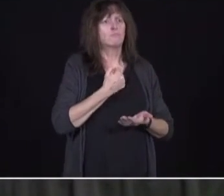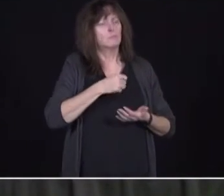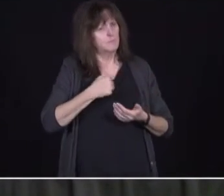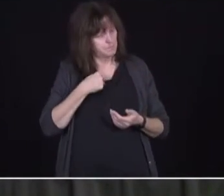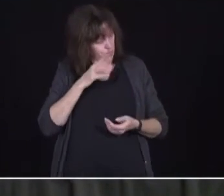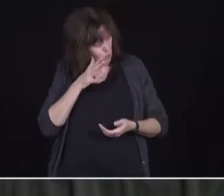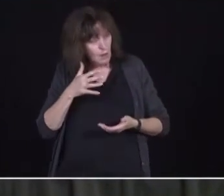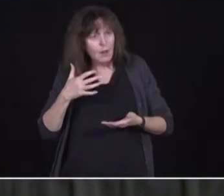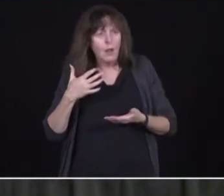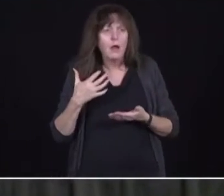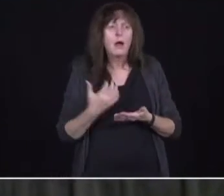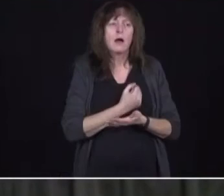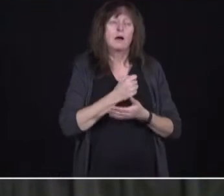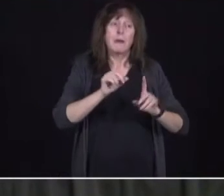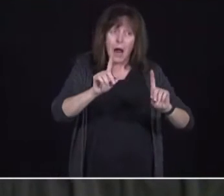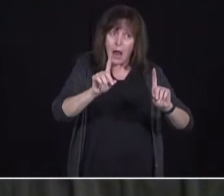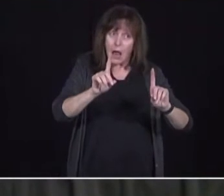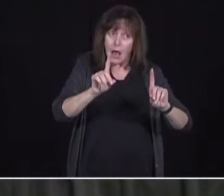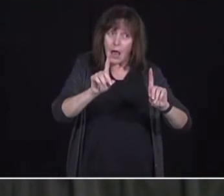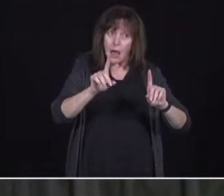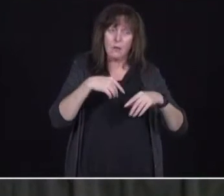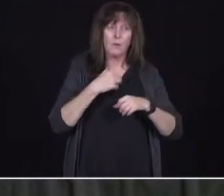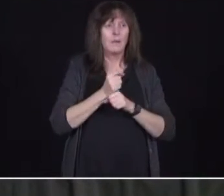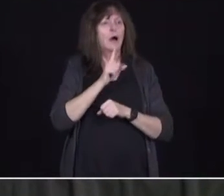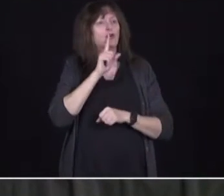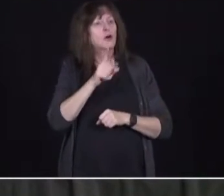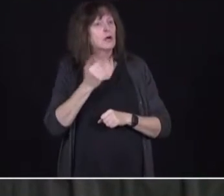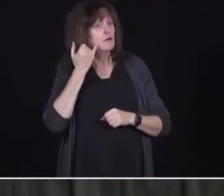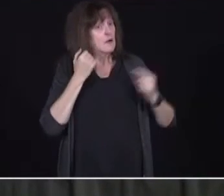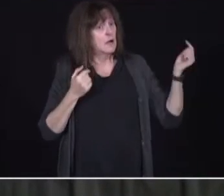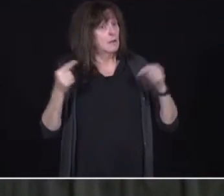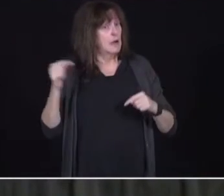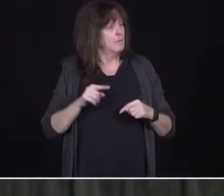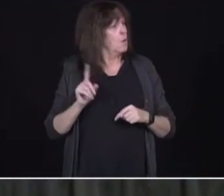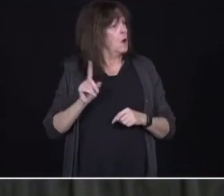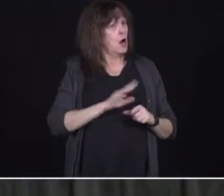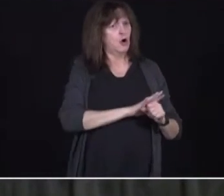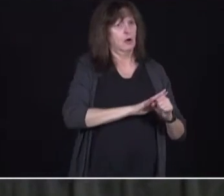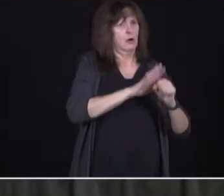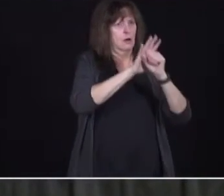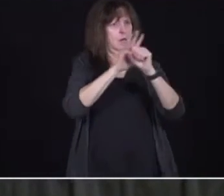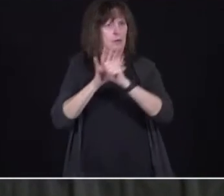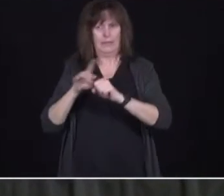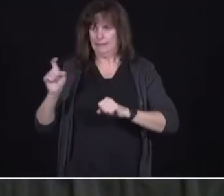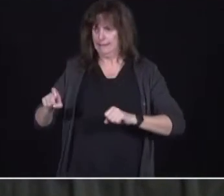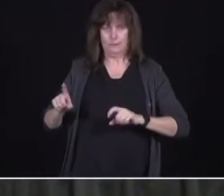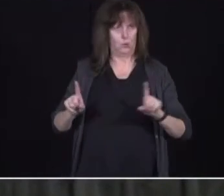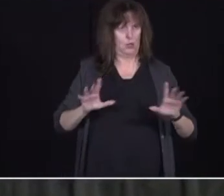gets offered to us. So I will take them up on that offer but I just